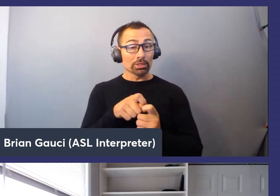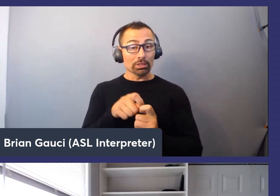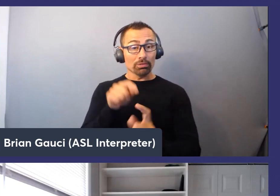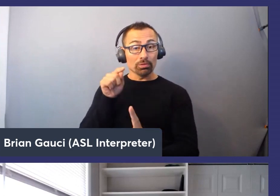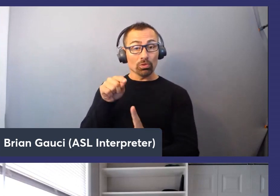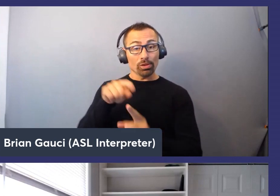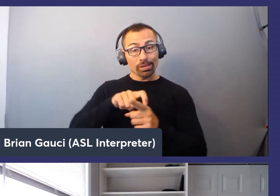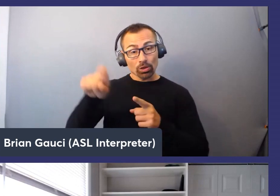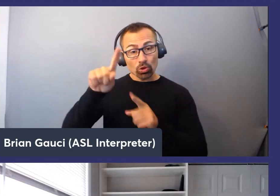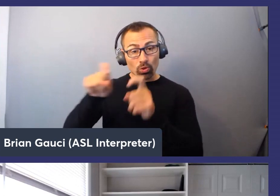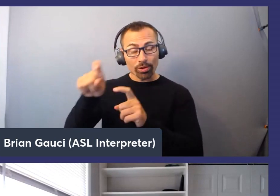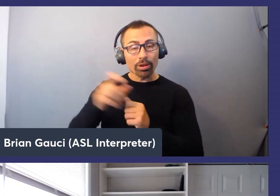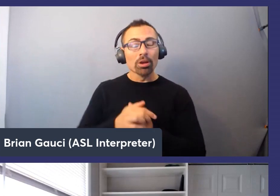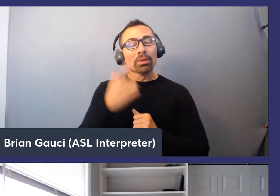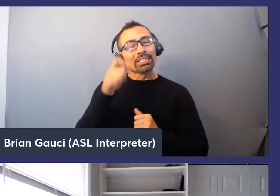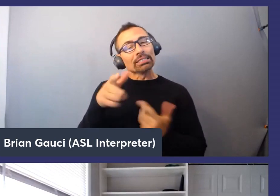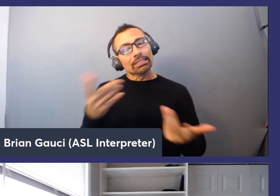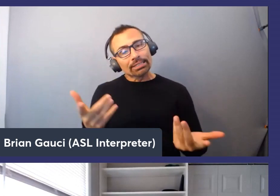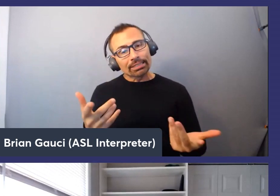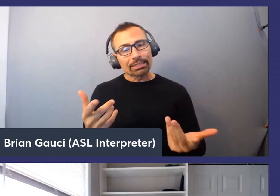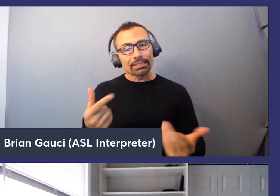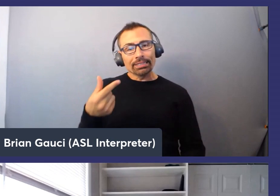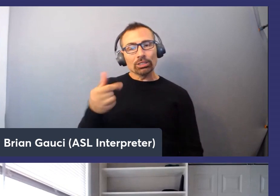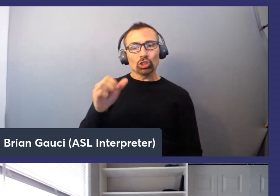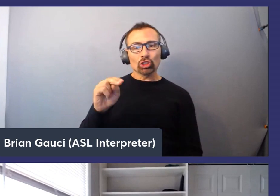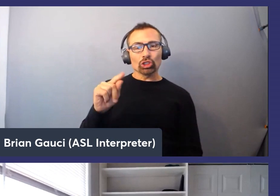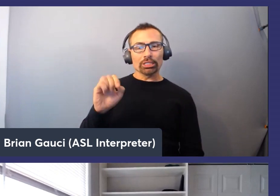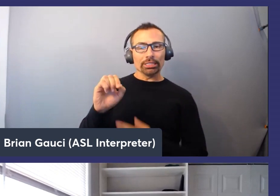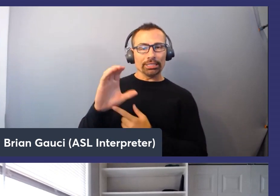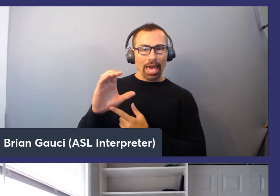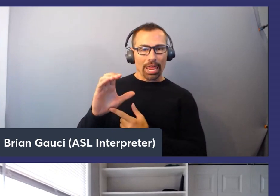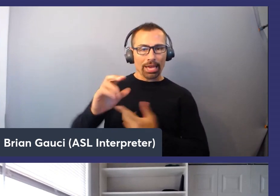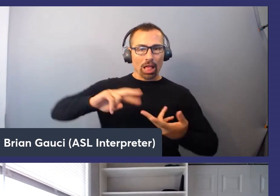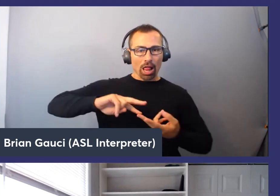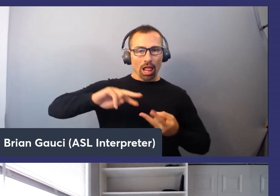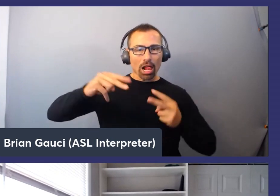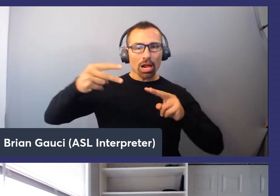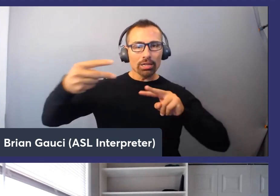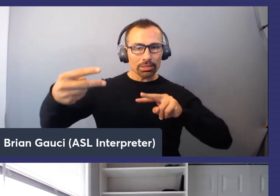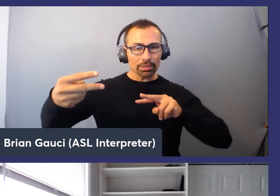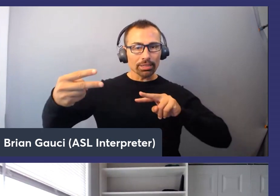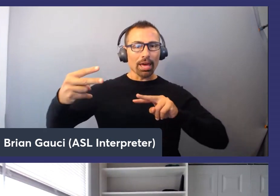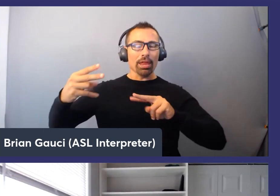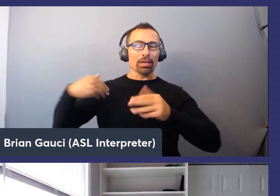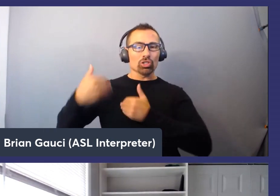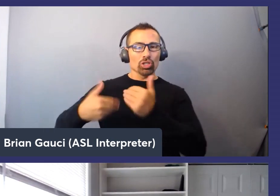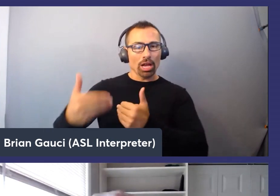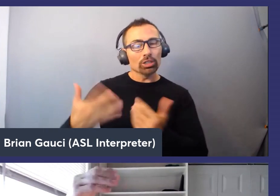So you wanna test someone's DNA to see if they're related. So you wanna figure out if your great, great, great,